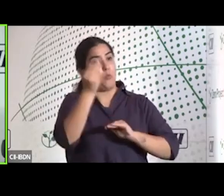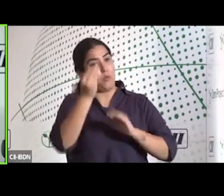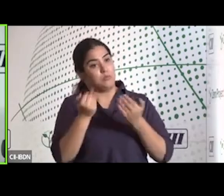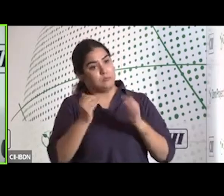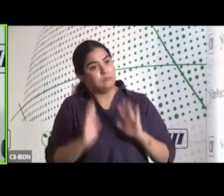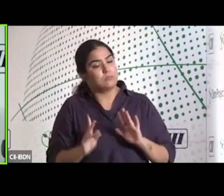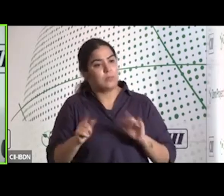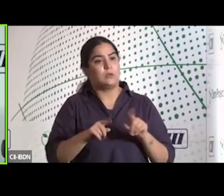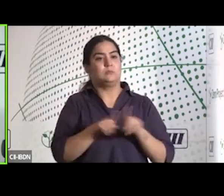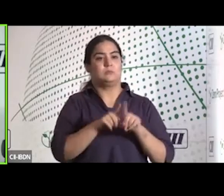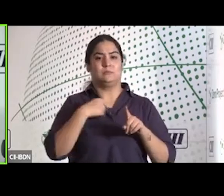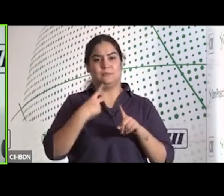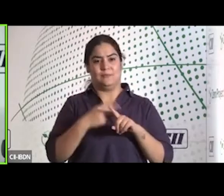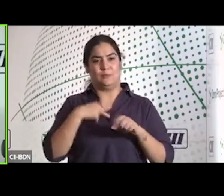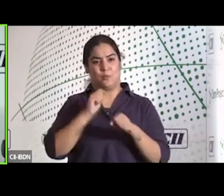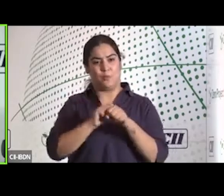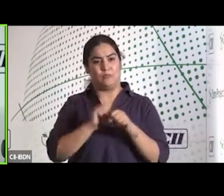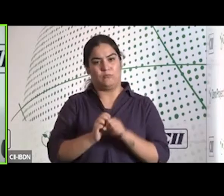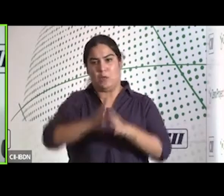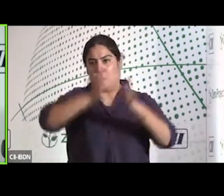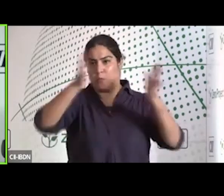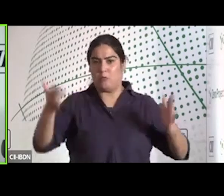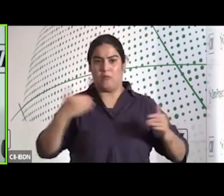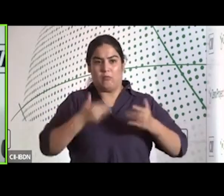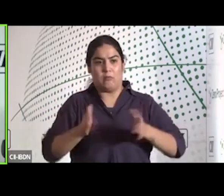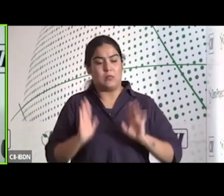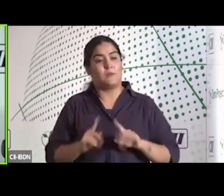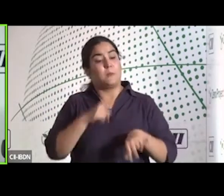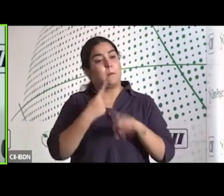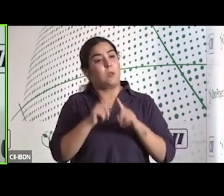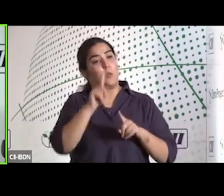so many incubators and accelerators and not one of them is accessible.